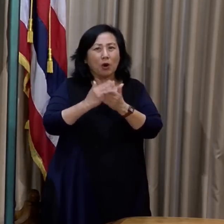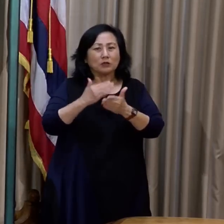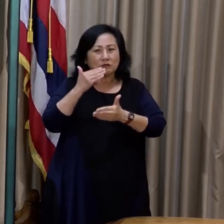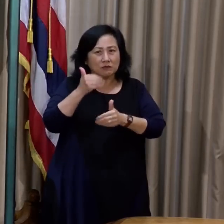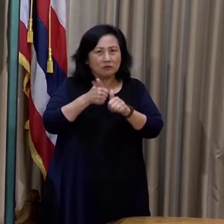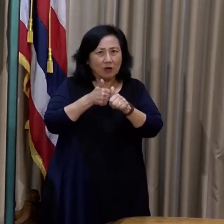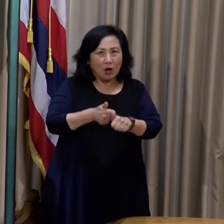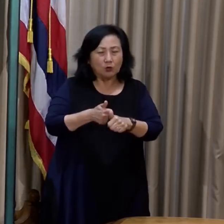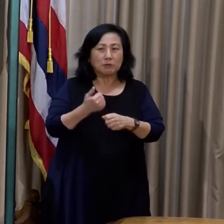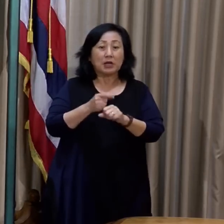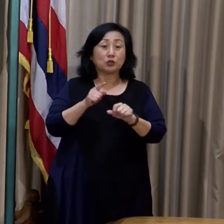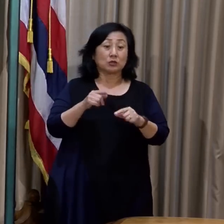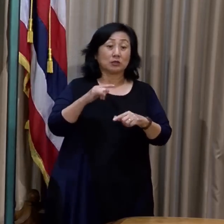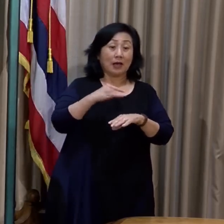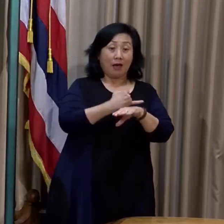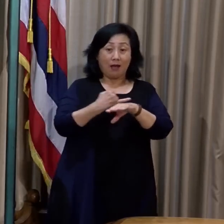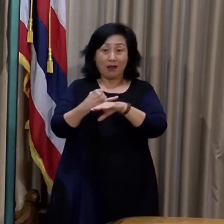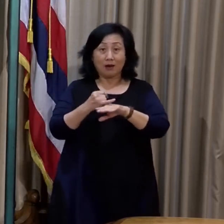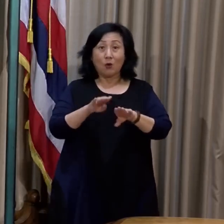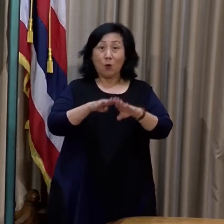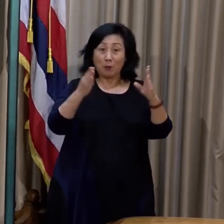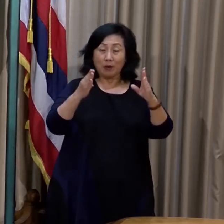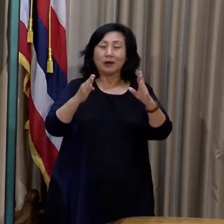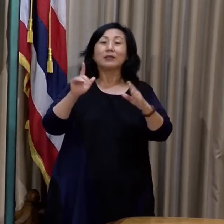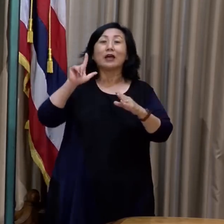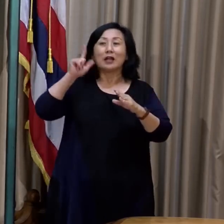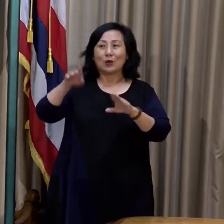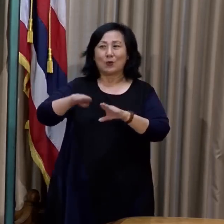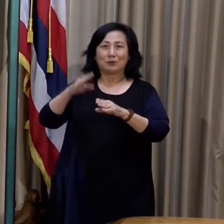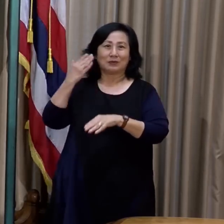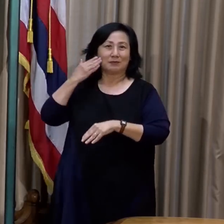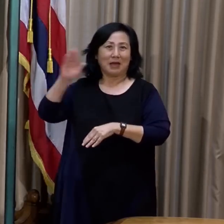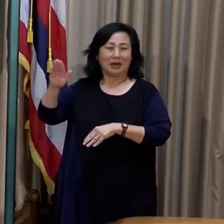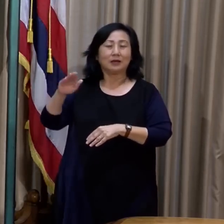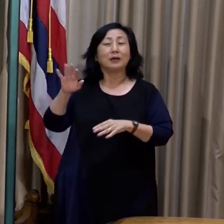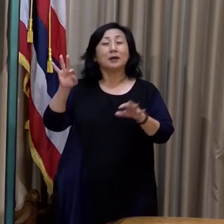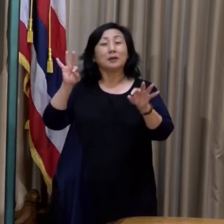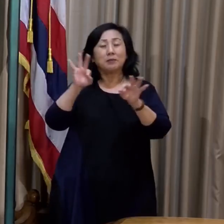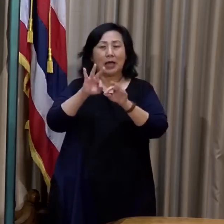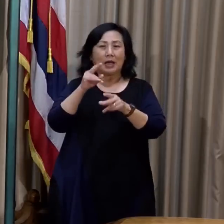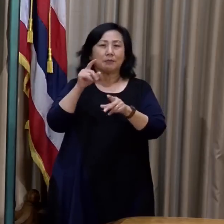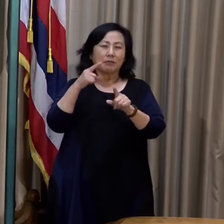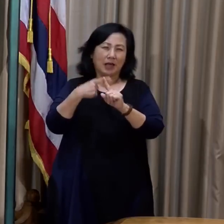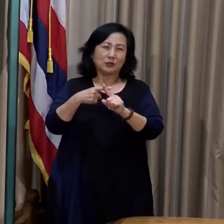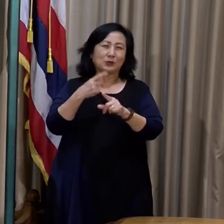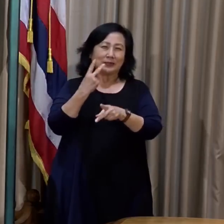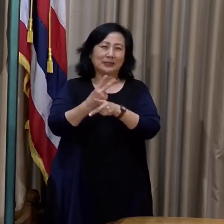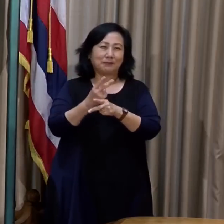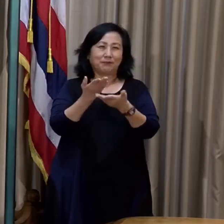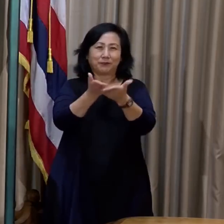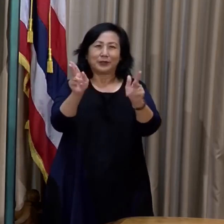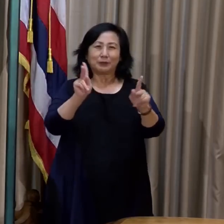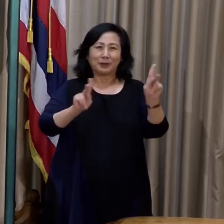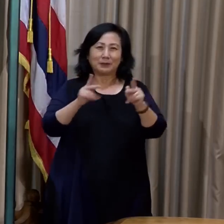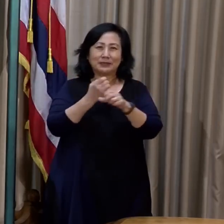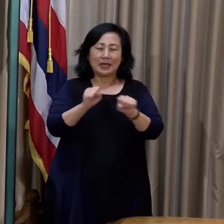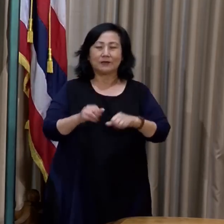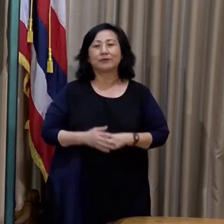MOST IMPORTANTLY, ALL OF THESE SYSTEMS ARE KEY COMPONENTS TO BRINGING TRANSPACIFIC TRAVELERS BACK AND KEEPING OUR COMMUNITIES